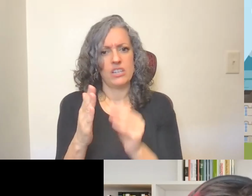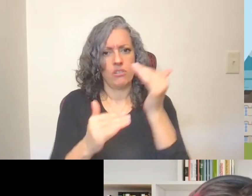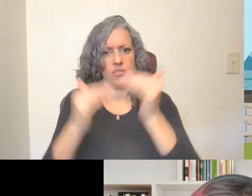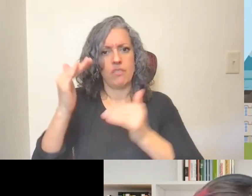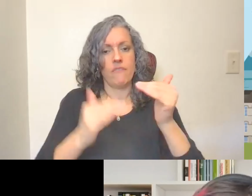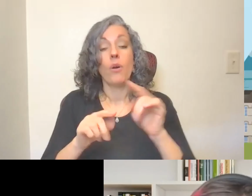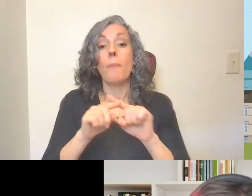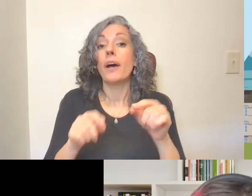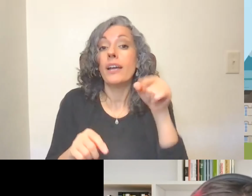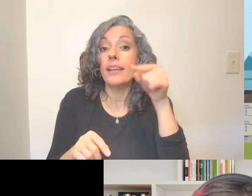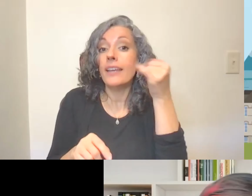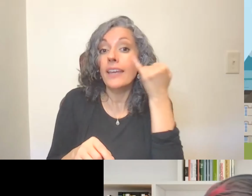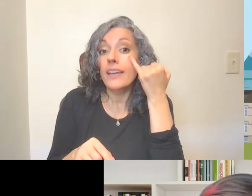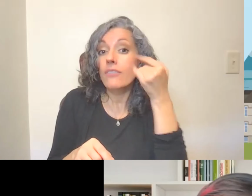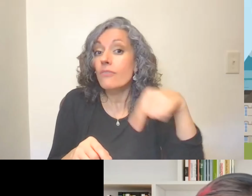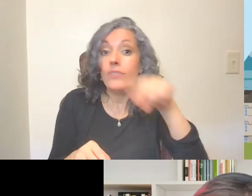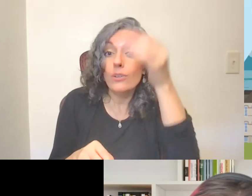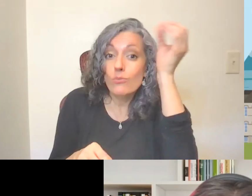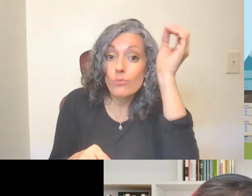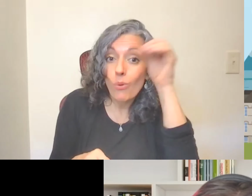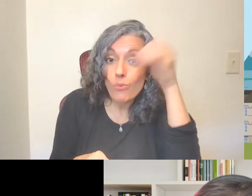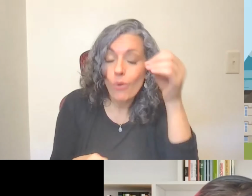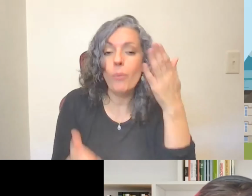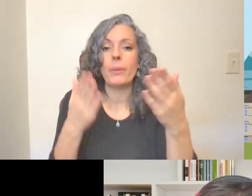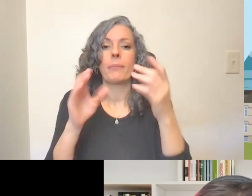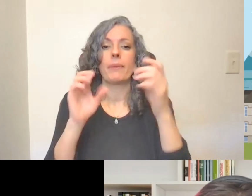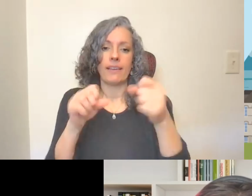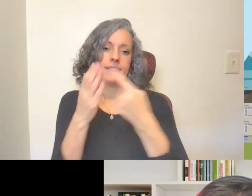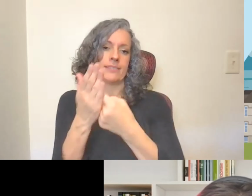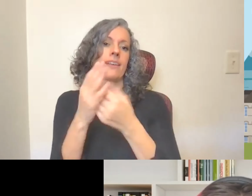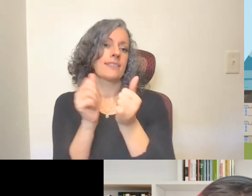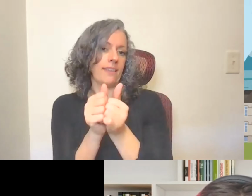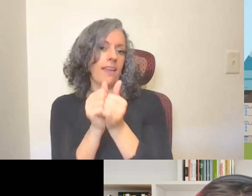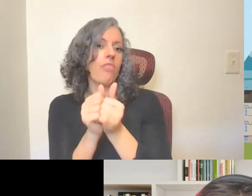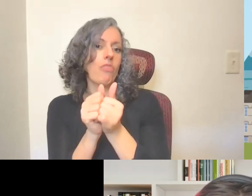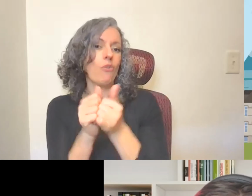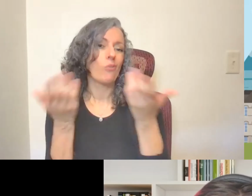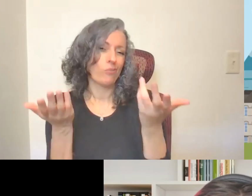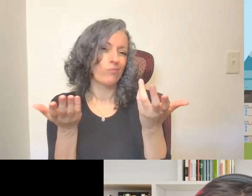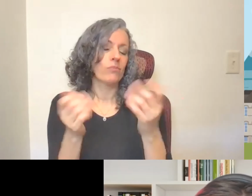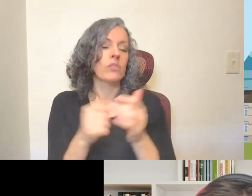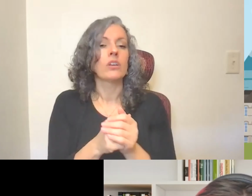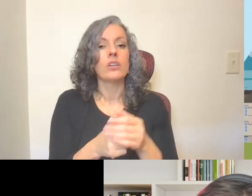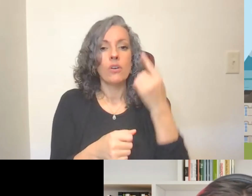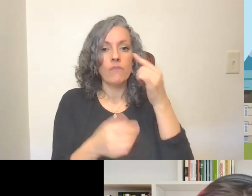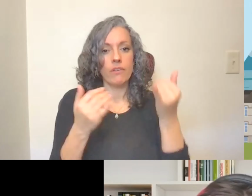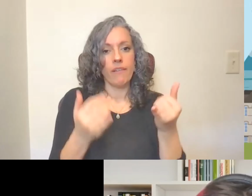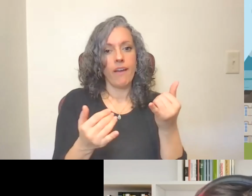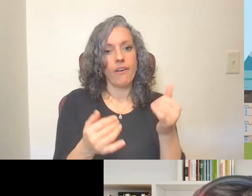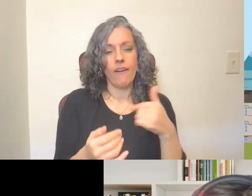then maybe you could discuss it together, things like that. So for now I never really had an issue